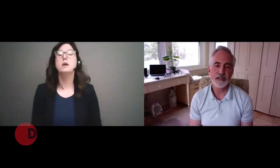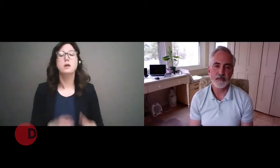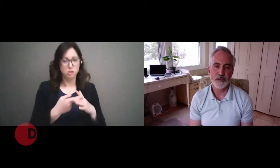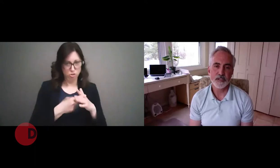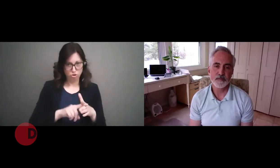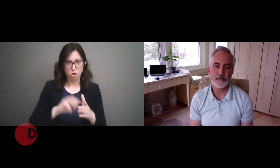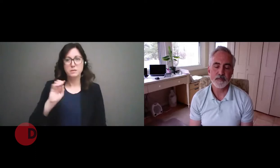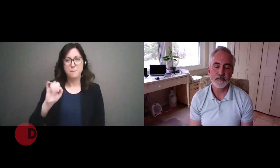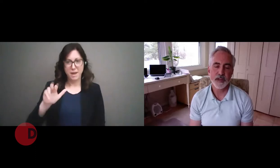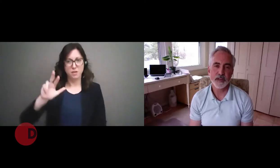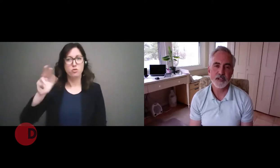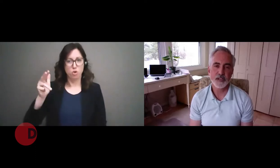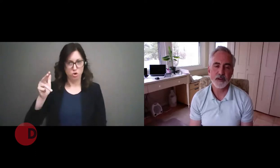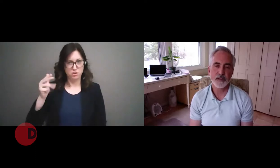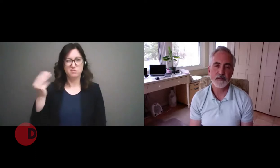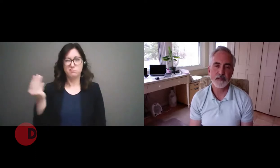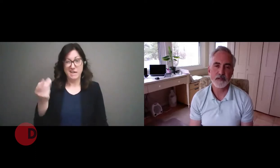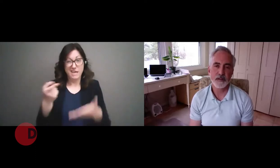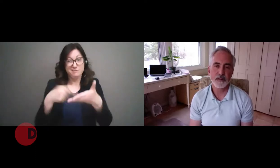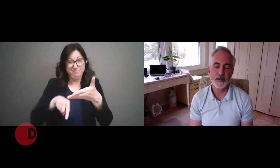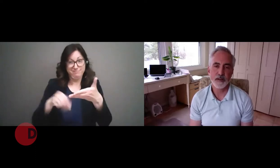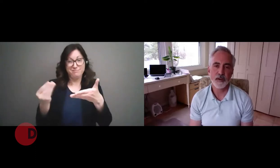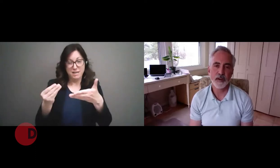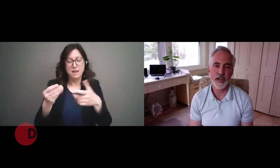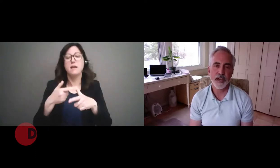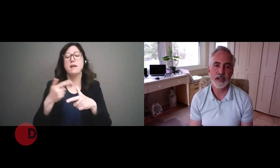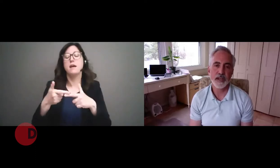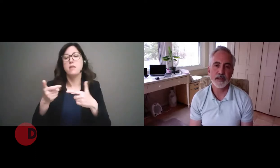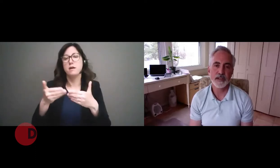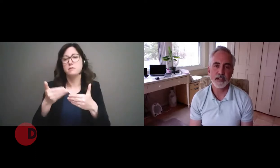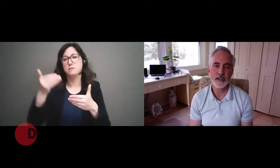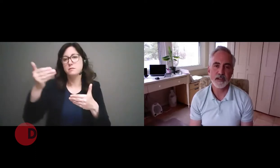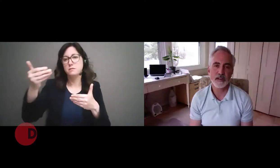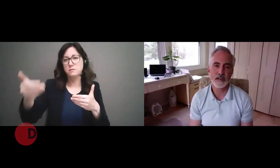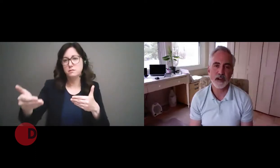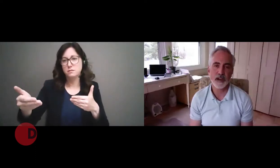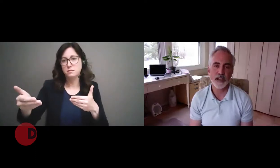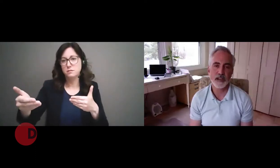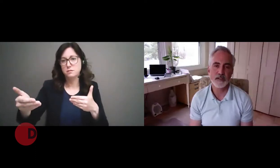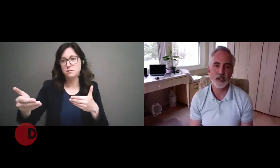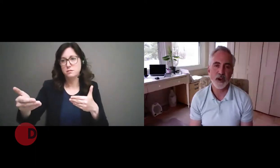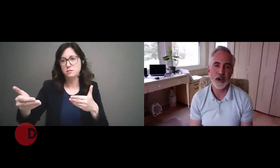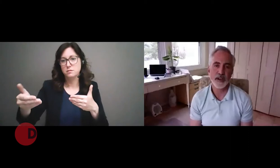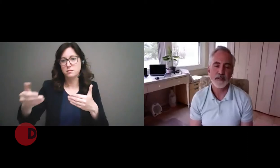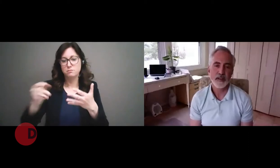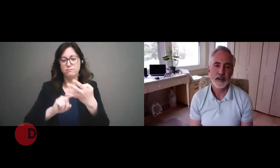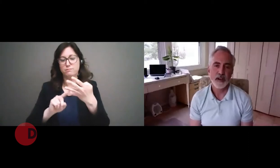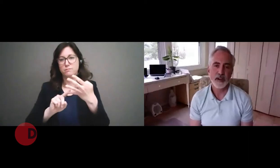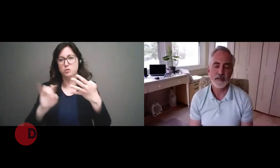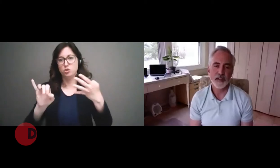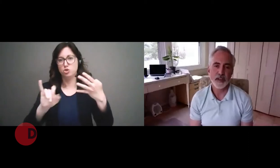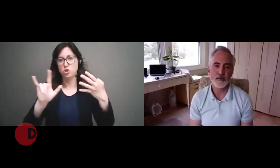[Geoff]: The Census starts Monday, May 3rd and continues until the end of July,